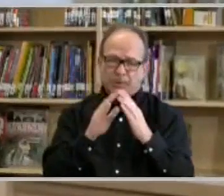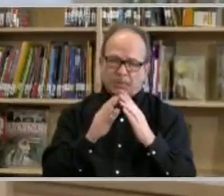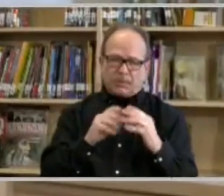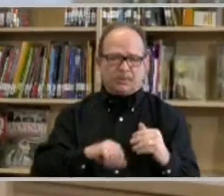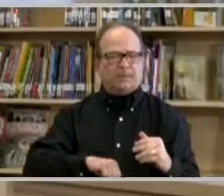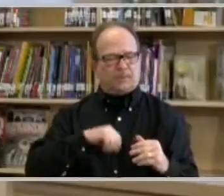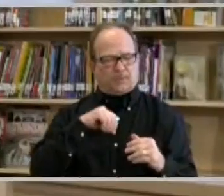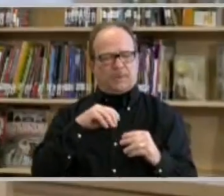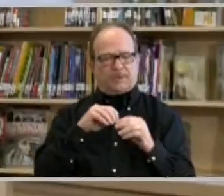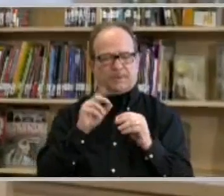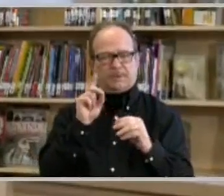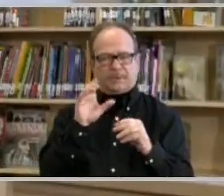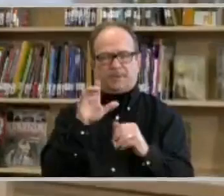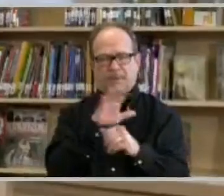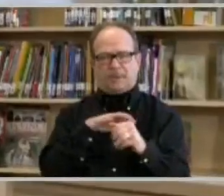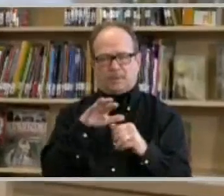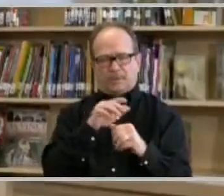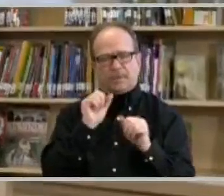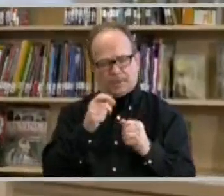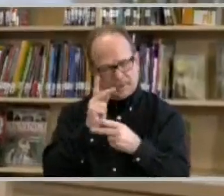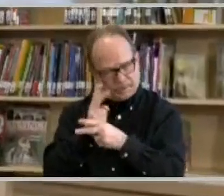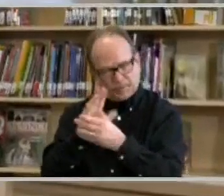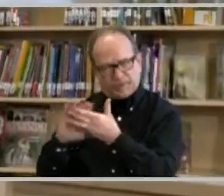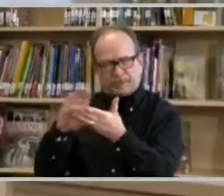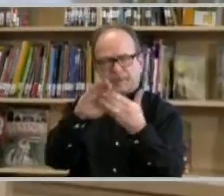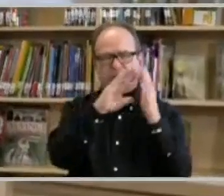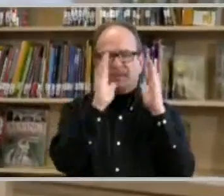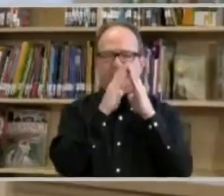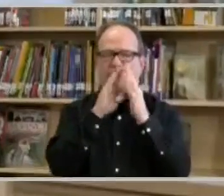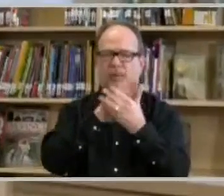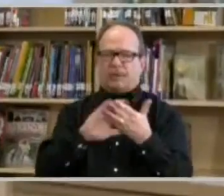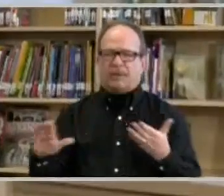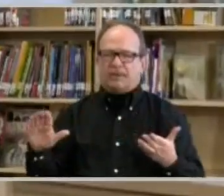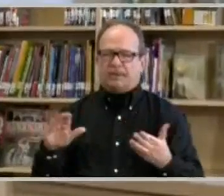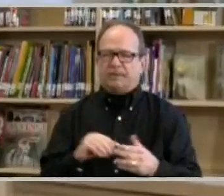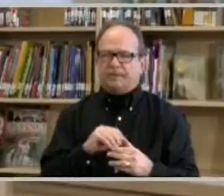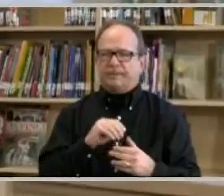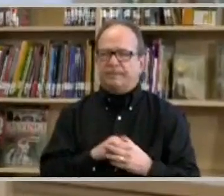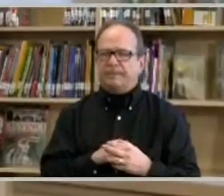WHEN THE GOVERNMENT AND COMMUNITIES HAVE PRIDE IN THEIR